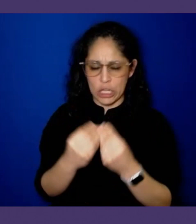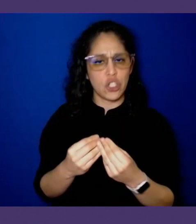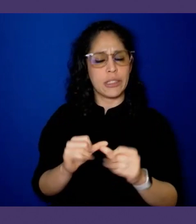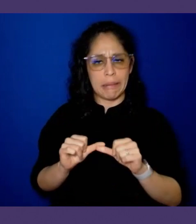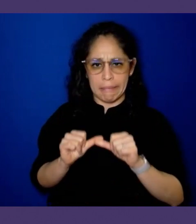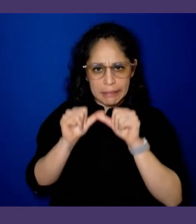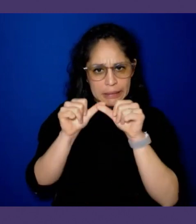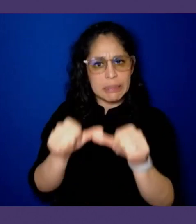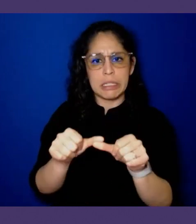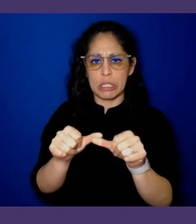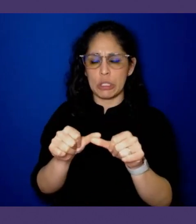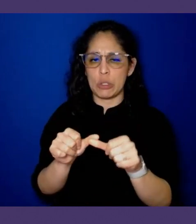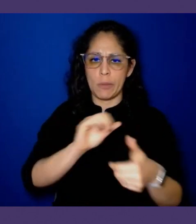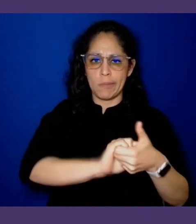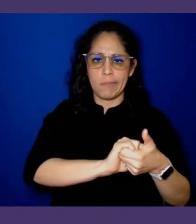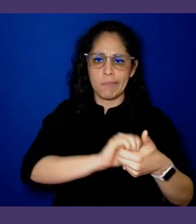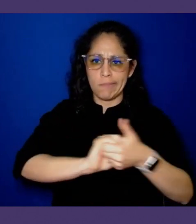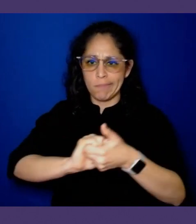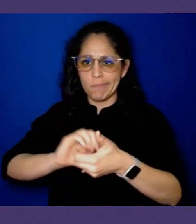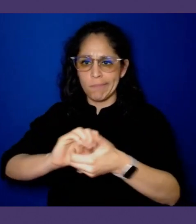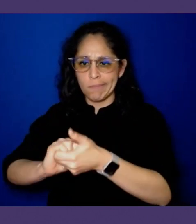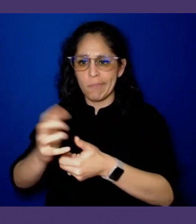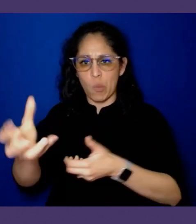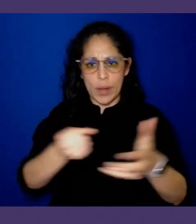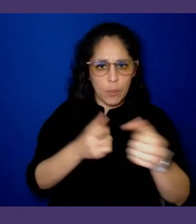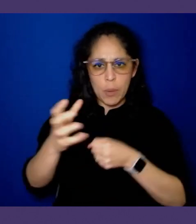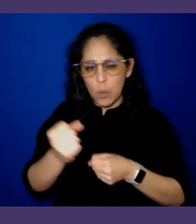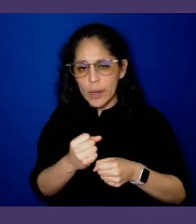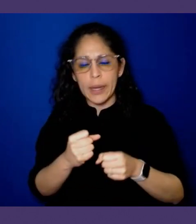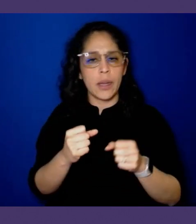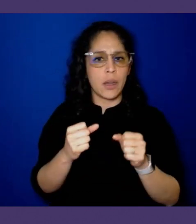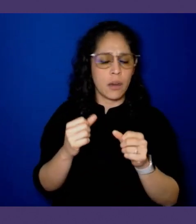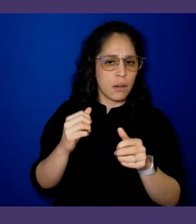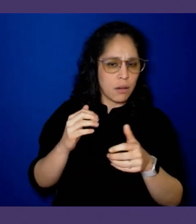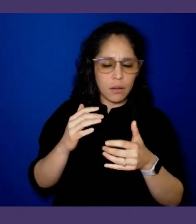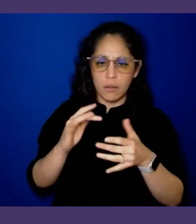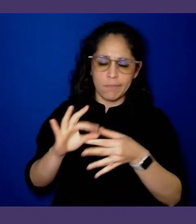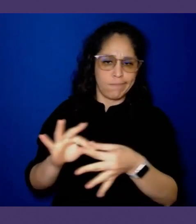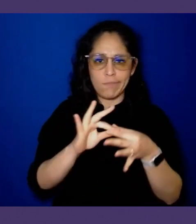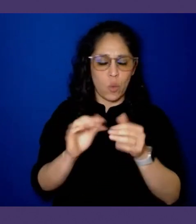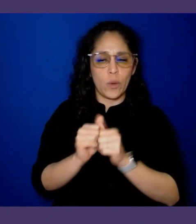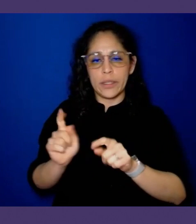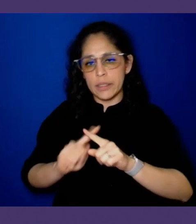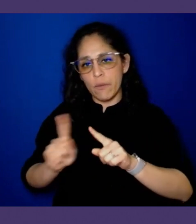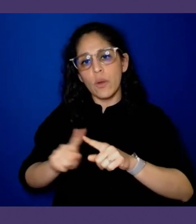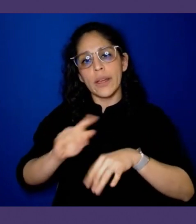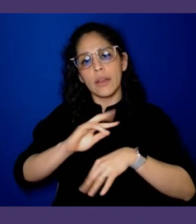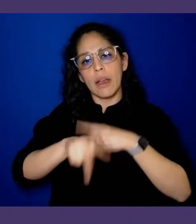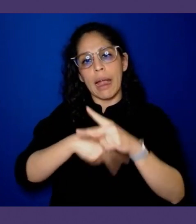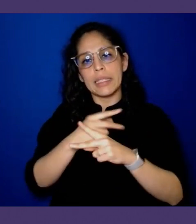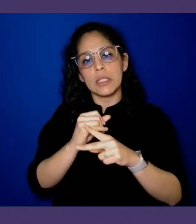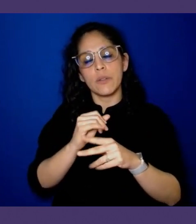bringing in and speaking with and working with different types of industry. I've also mentioned a couple of times,